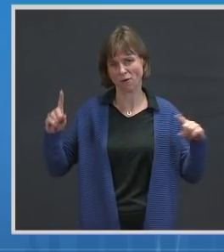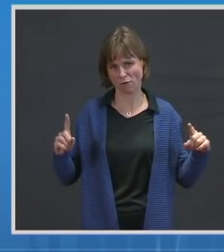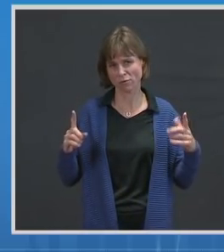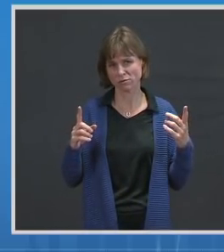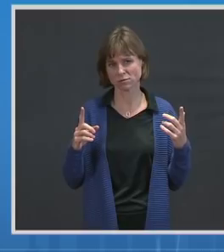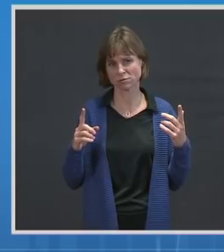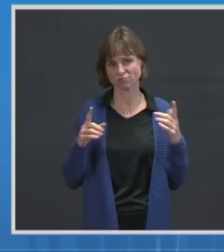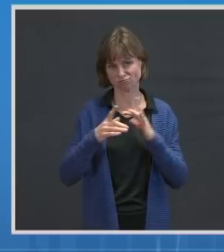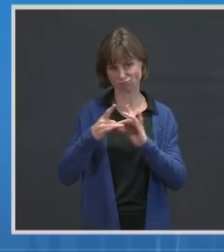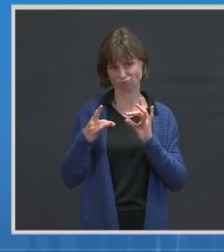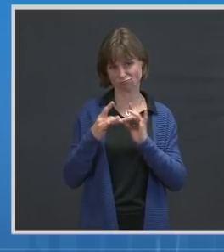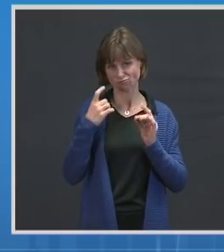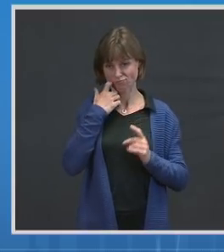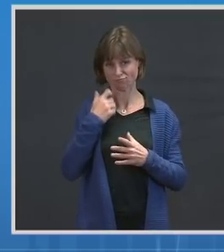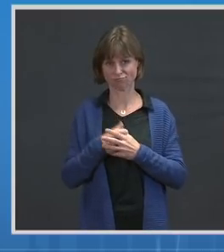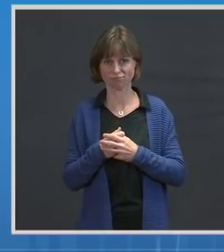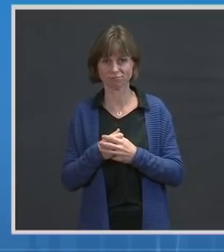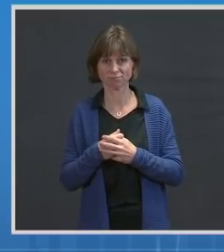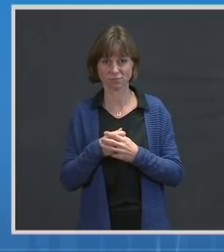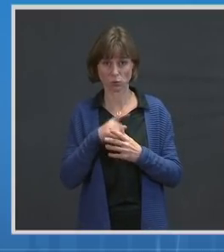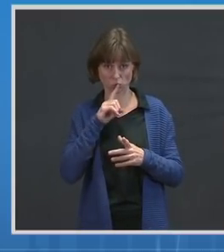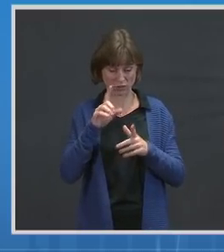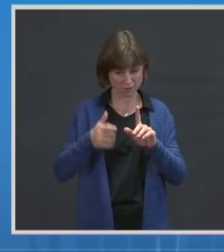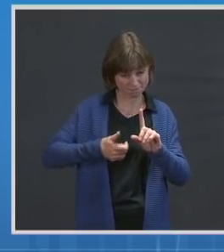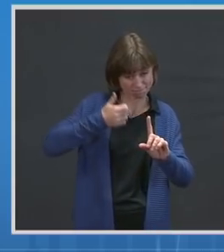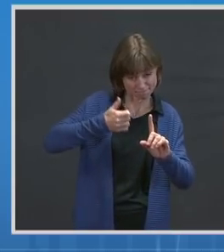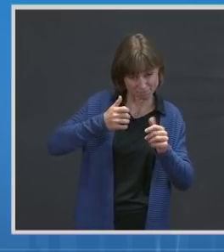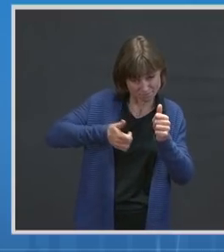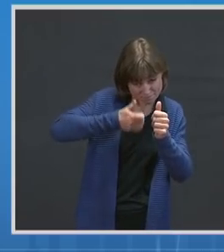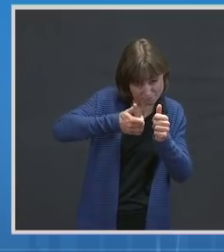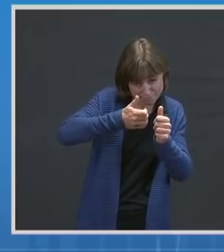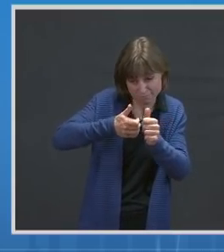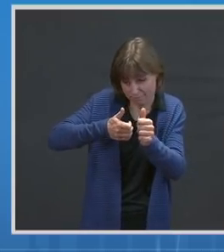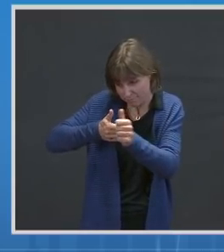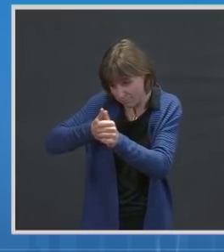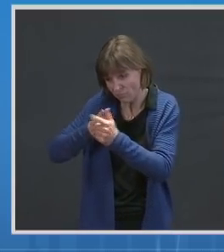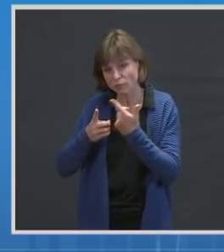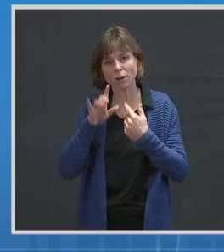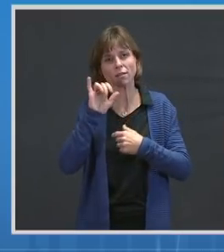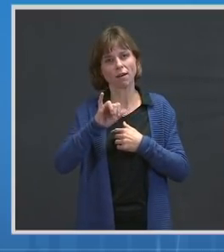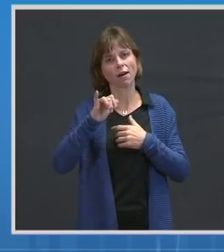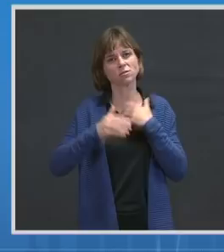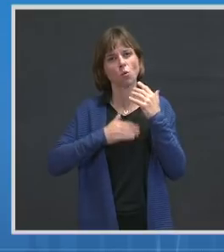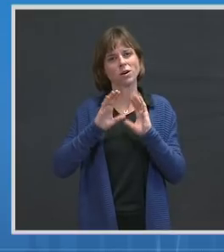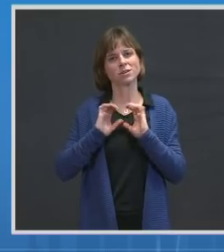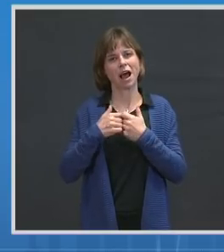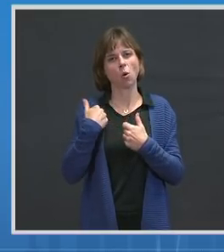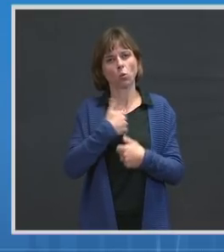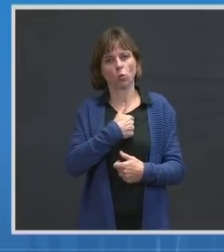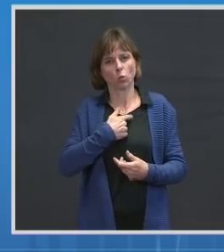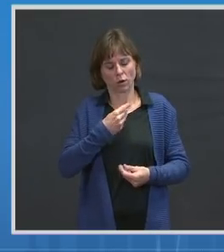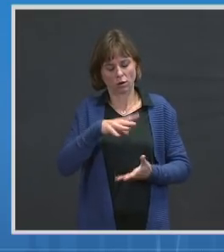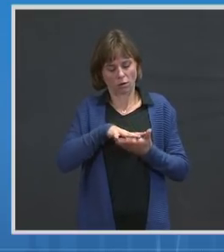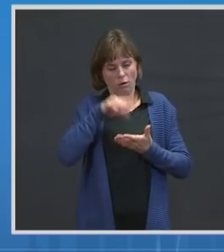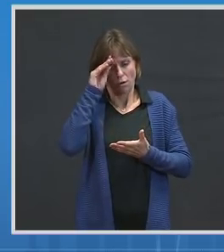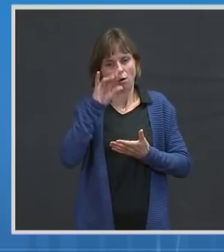Essentially, genomic sequencing is the process that tells us which COVID variants are in the country. And this surge in funding will result